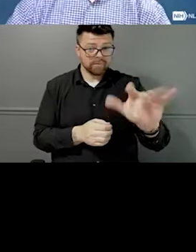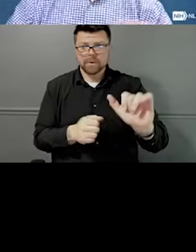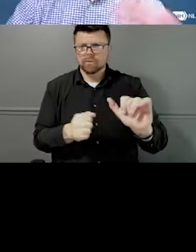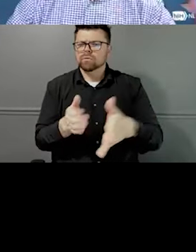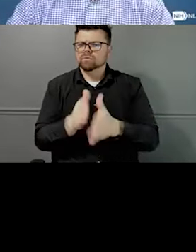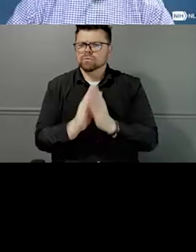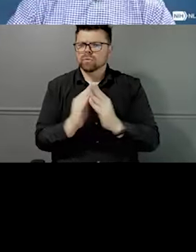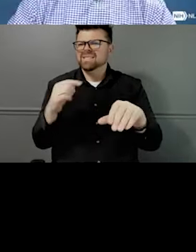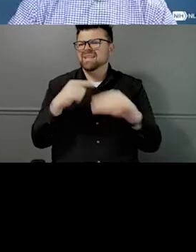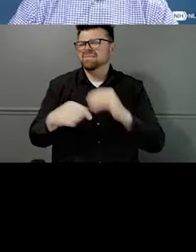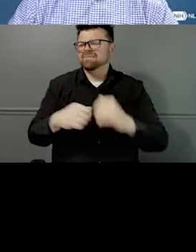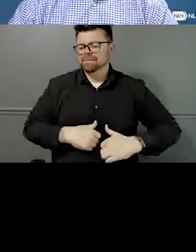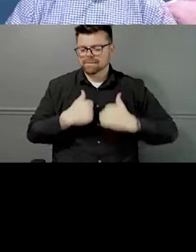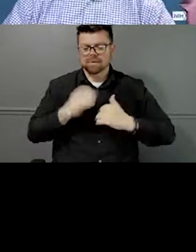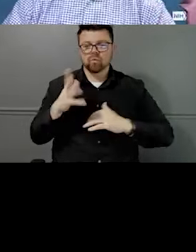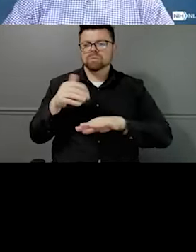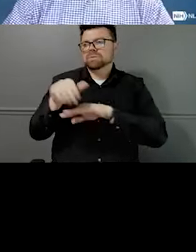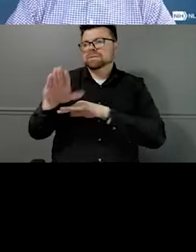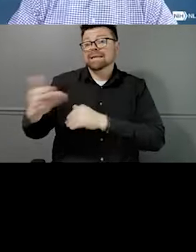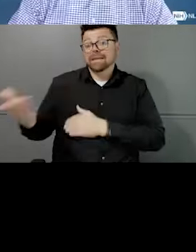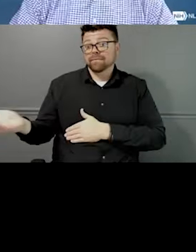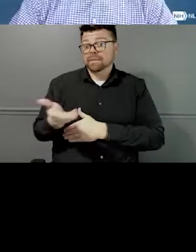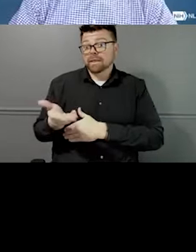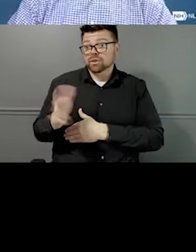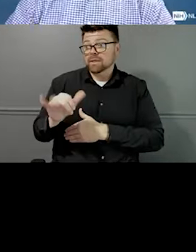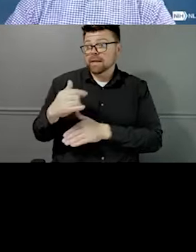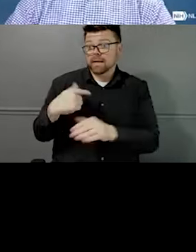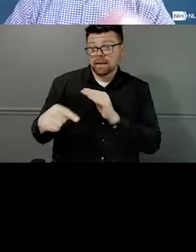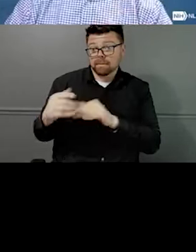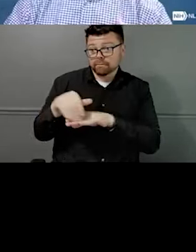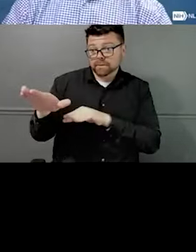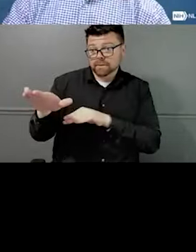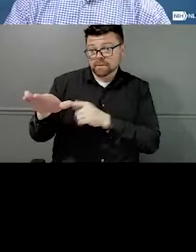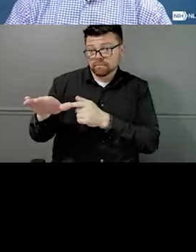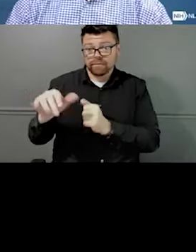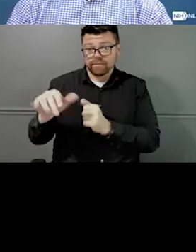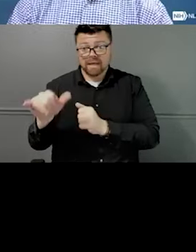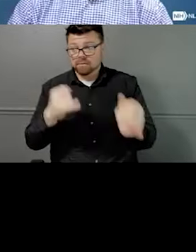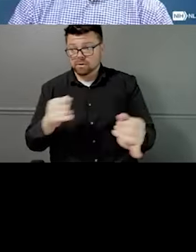We'll send an invitation to that e mail for that individual to come and help